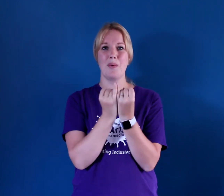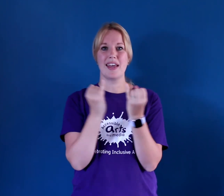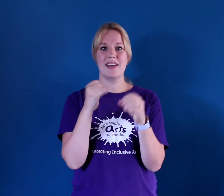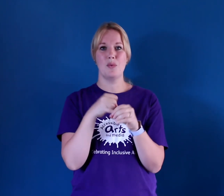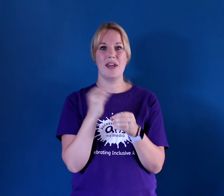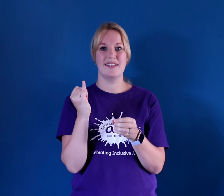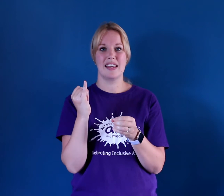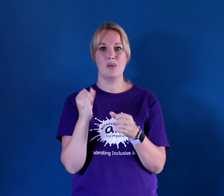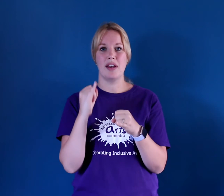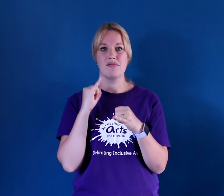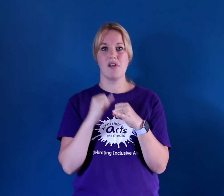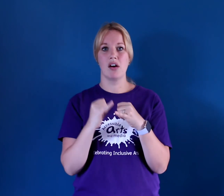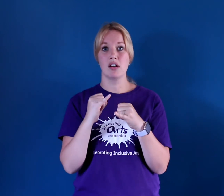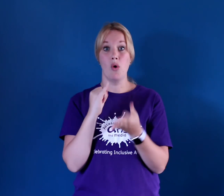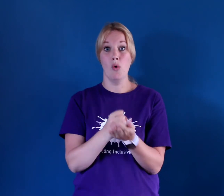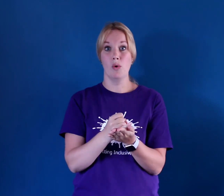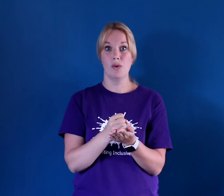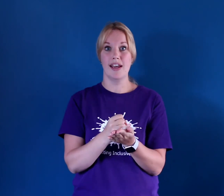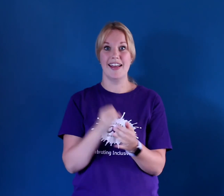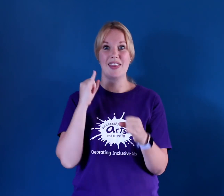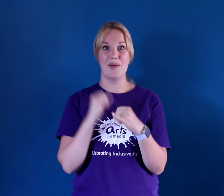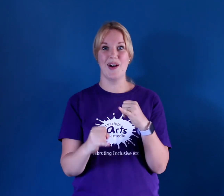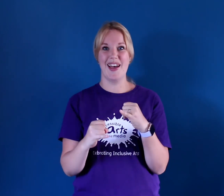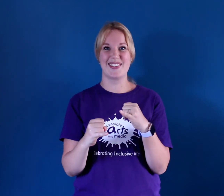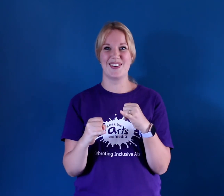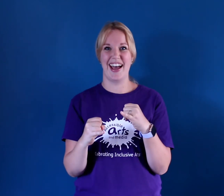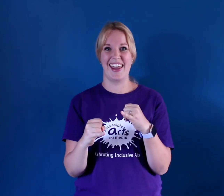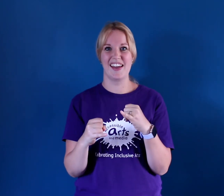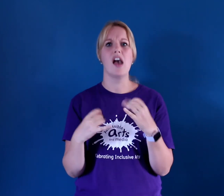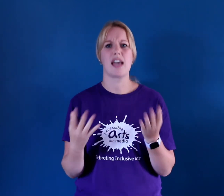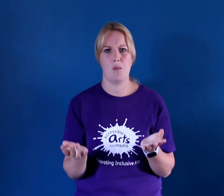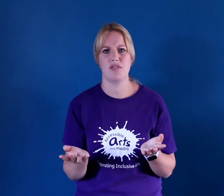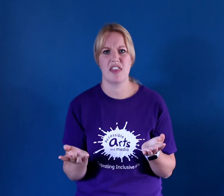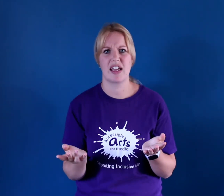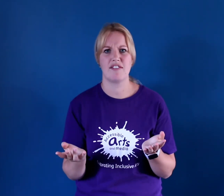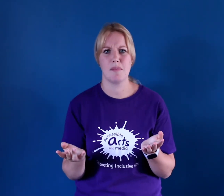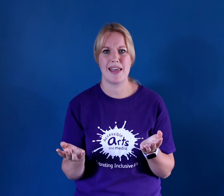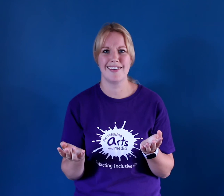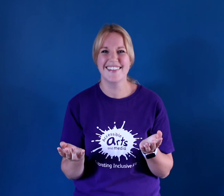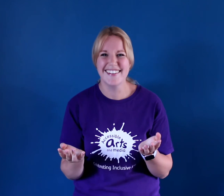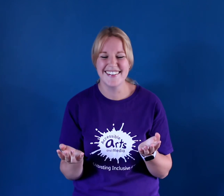Wicked whisky went wrong oo! in the worst way. Can we try that again for me?!